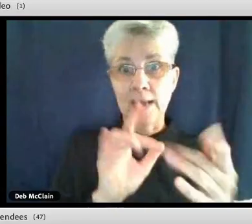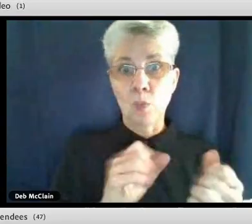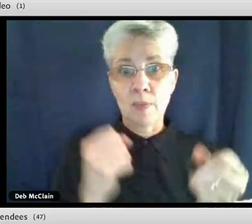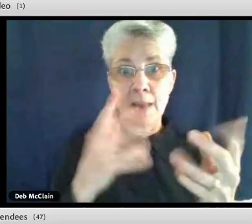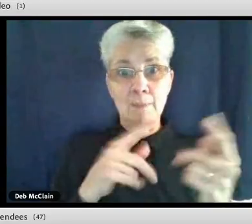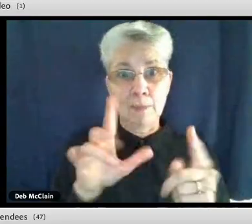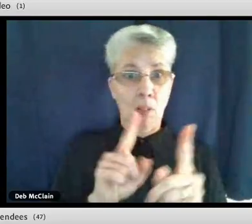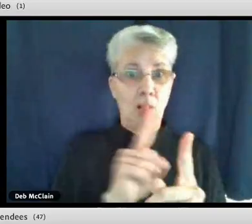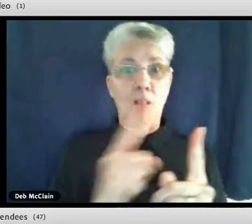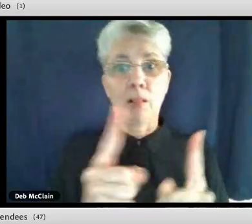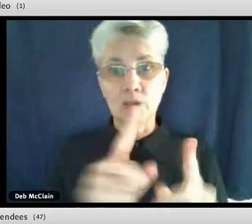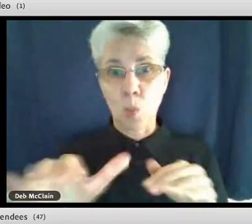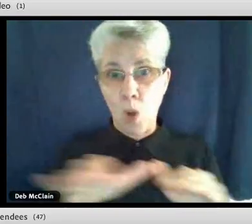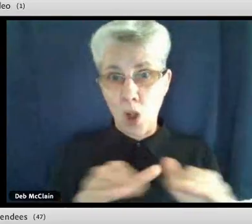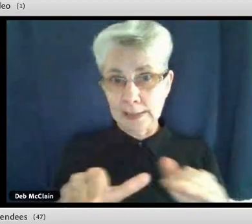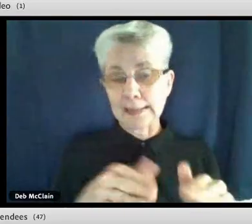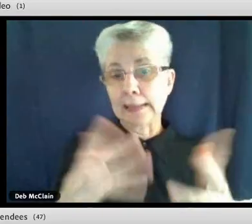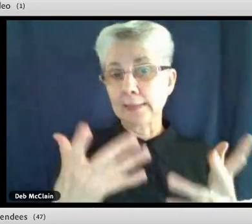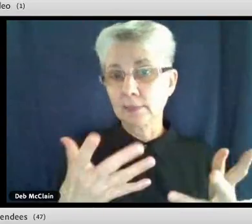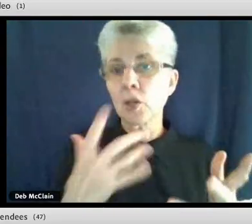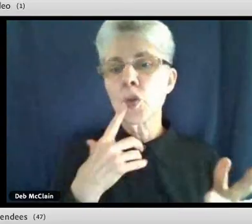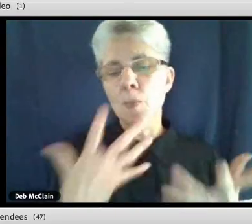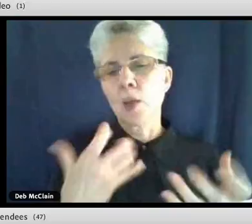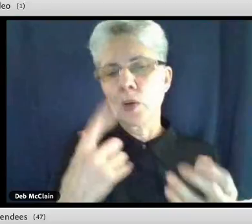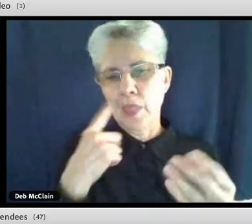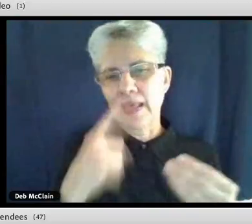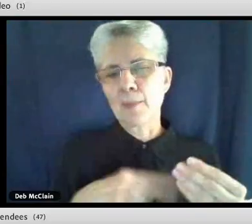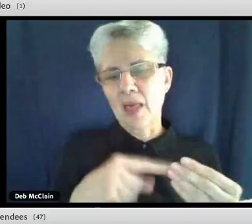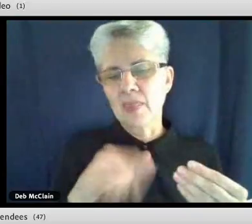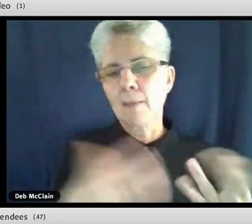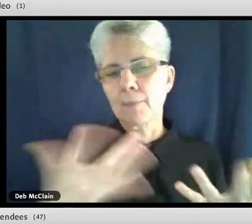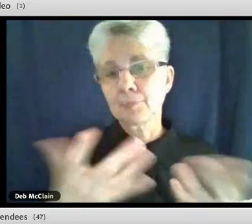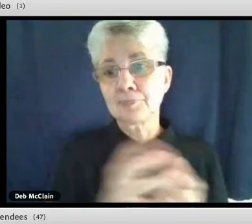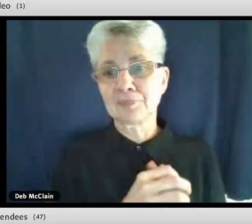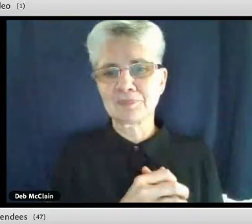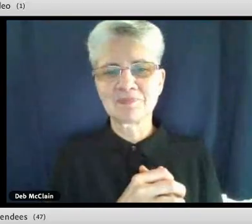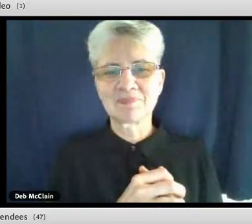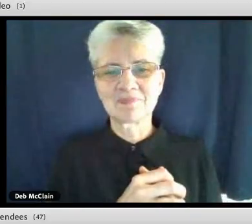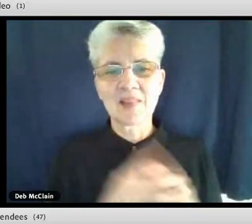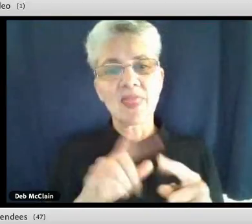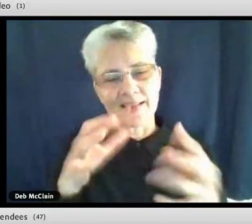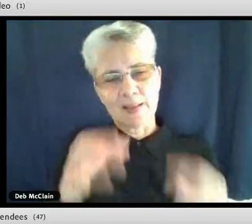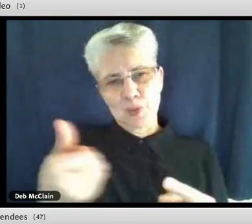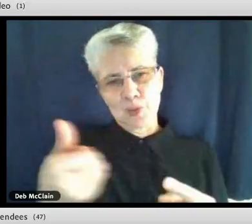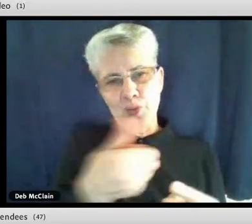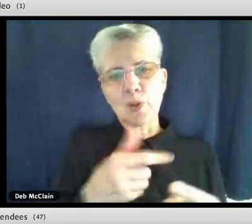and you're walking, you may want to think about that. It's up to you. What's your comfort level?